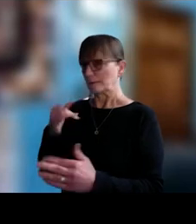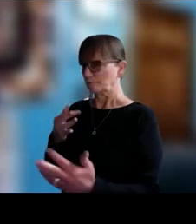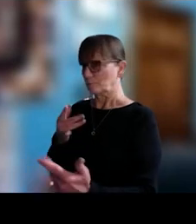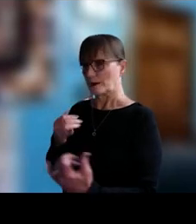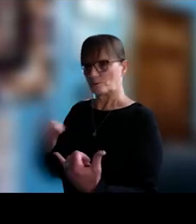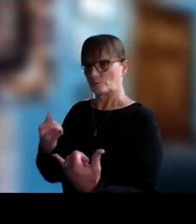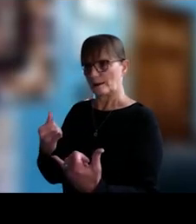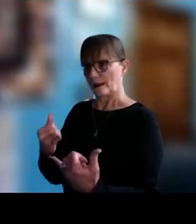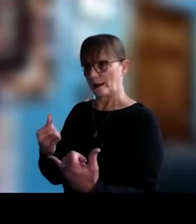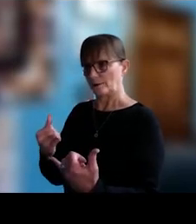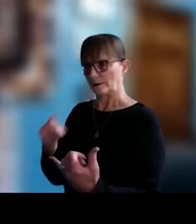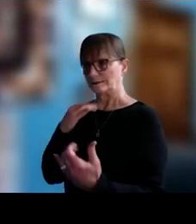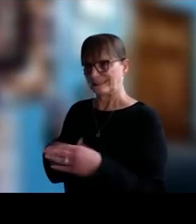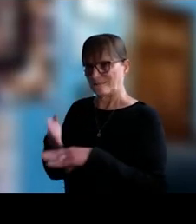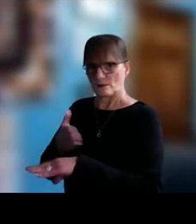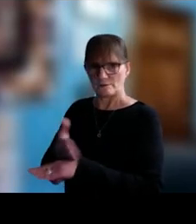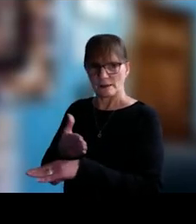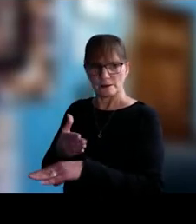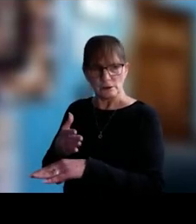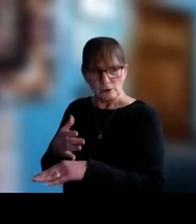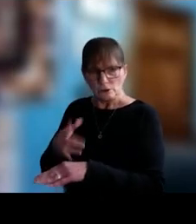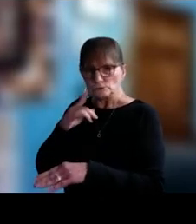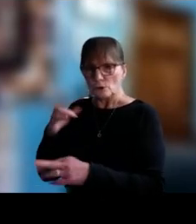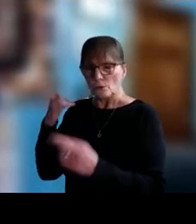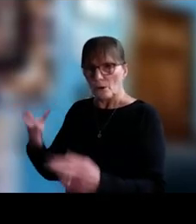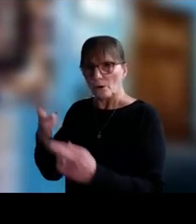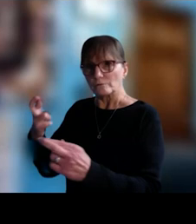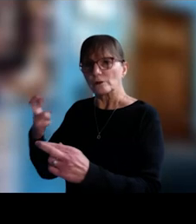It's getting renovated, so I should hopefully be moving in by next week.